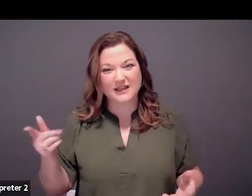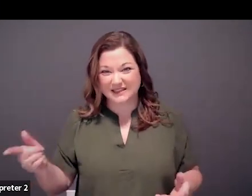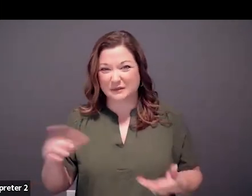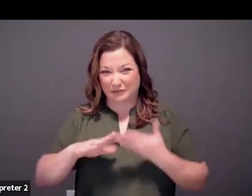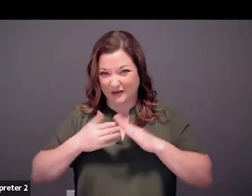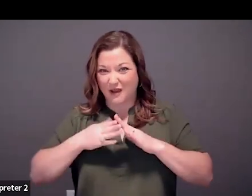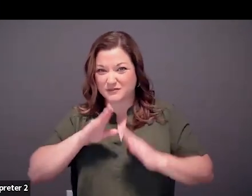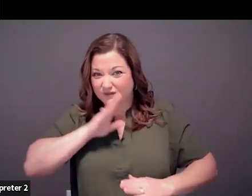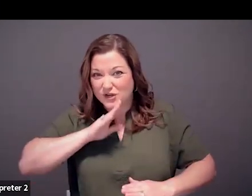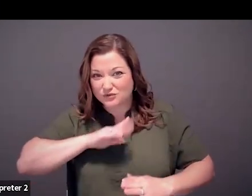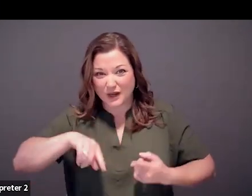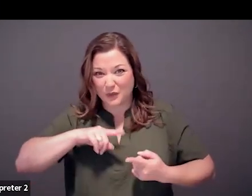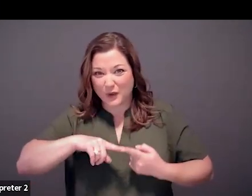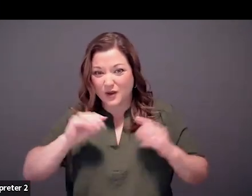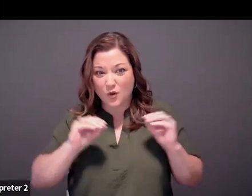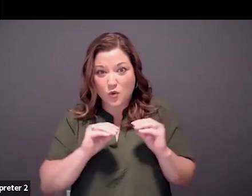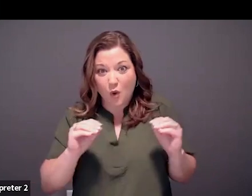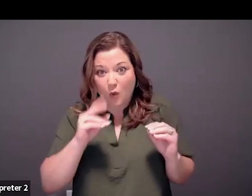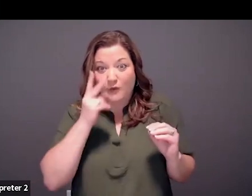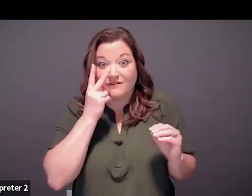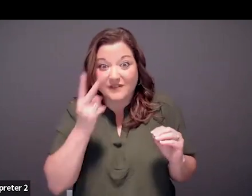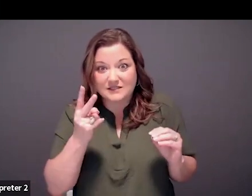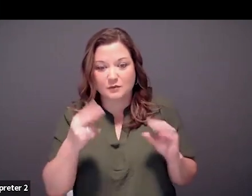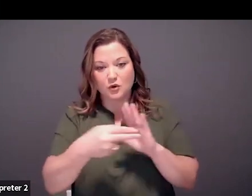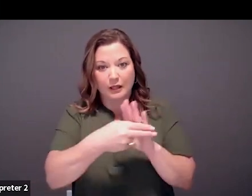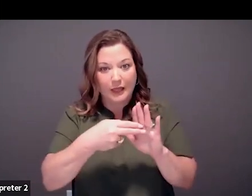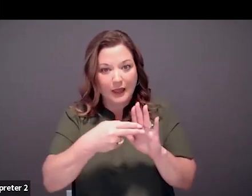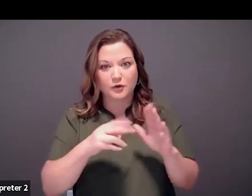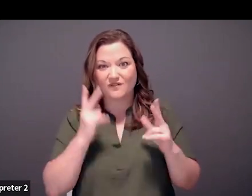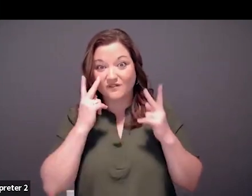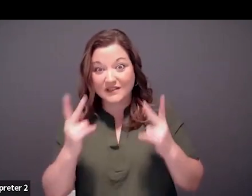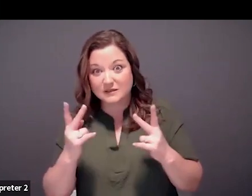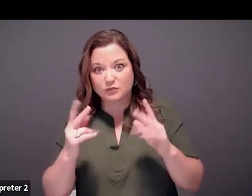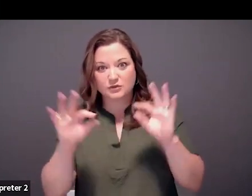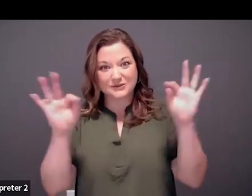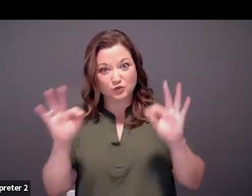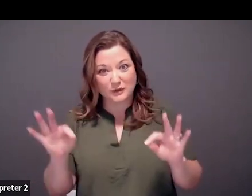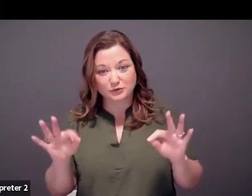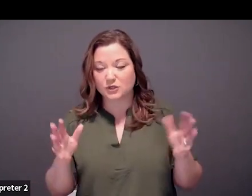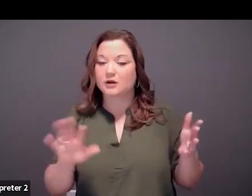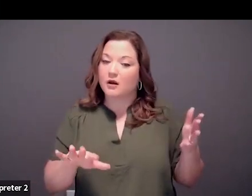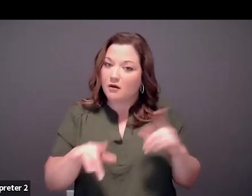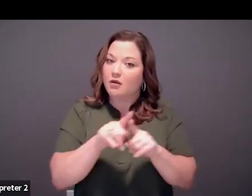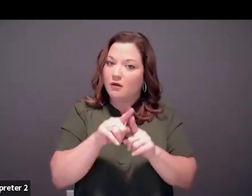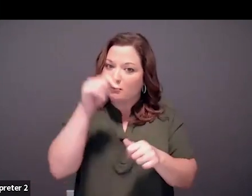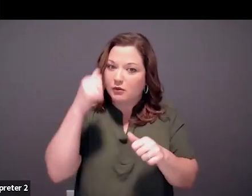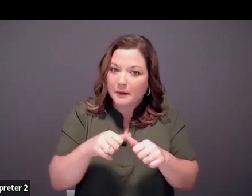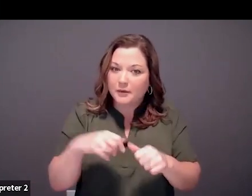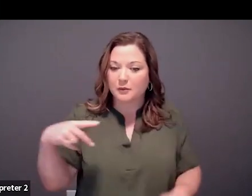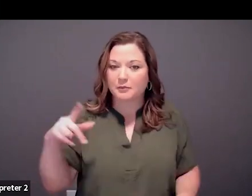when there is no visible label or visible description text. The other thing to keep in mind with placeholder text as well